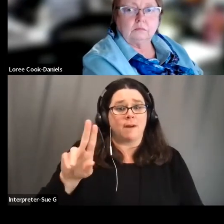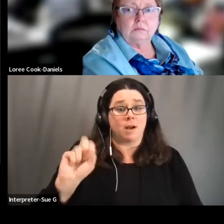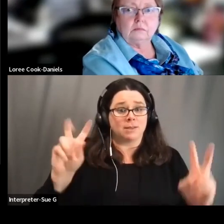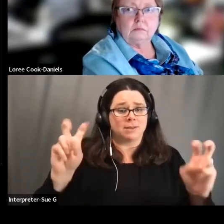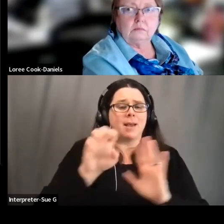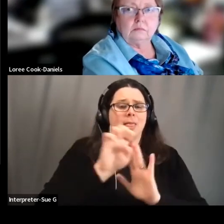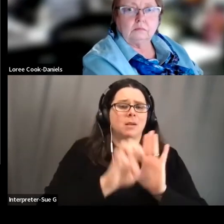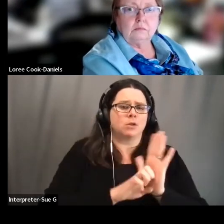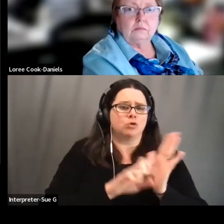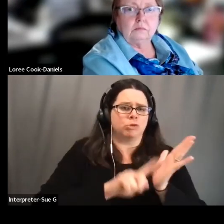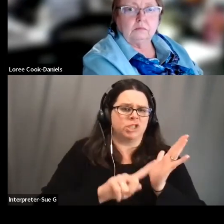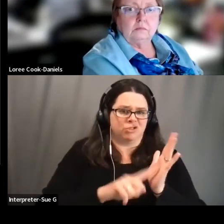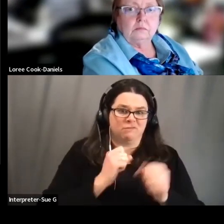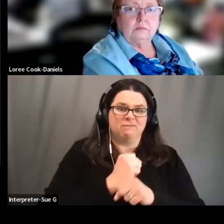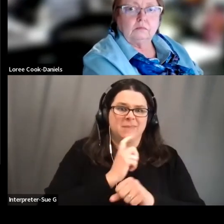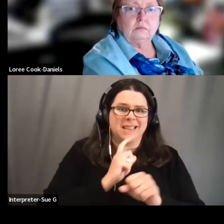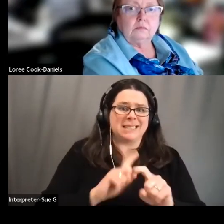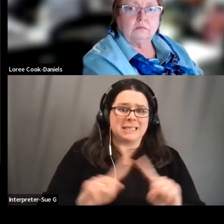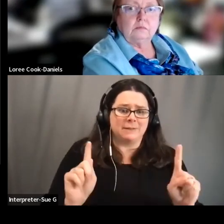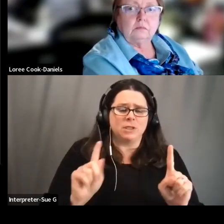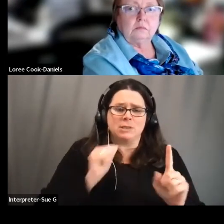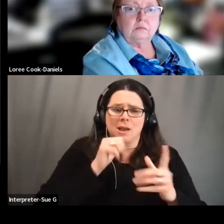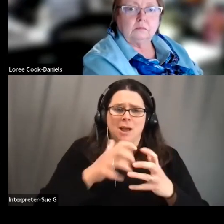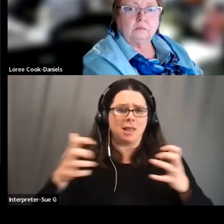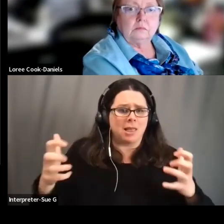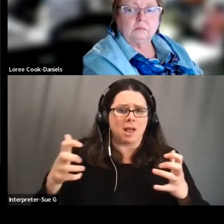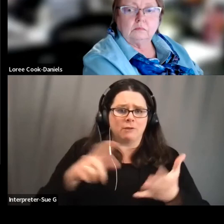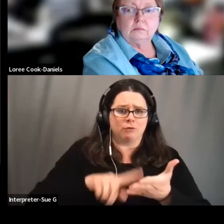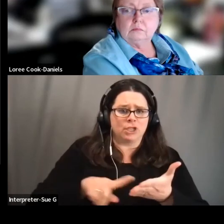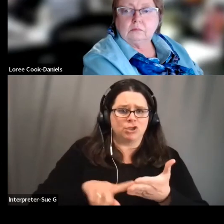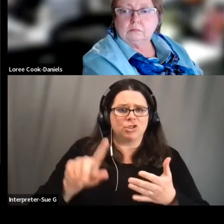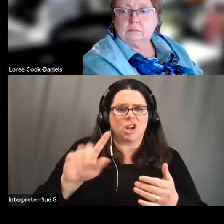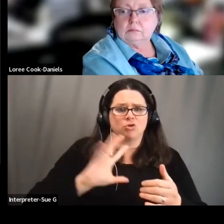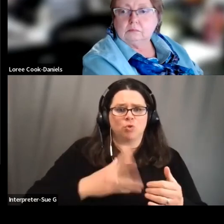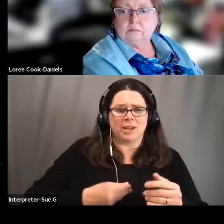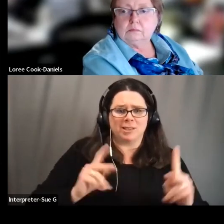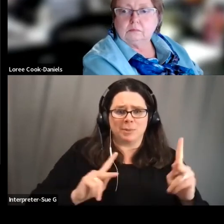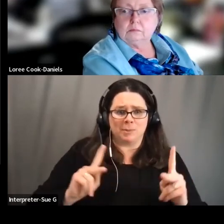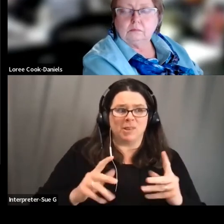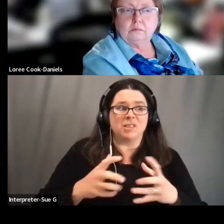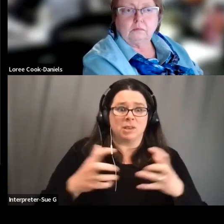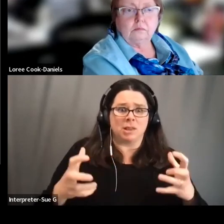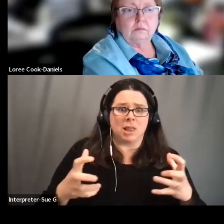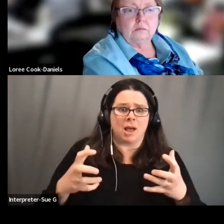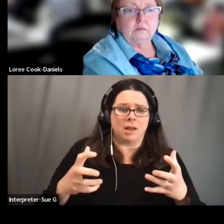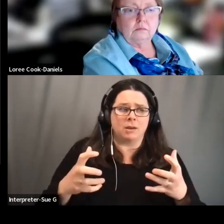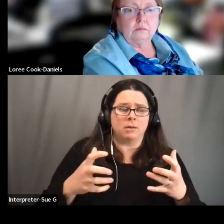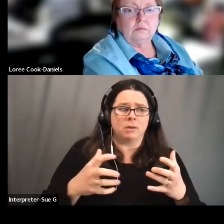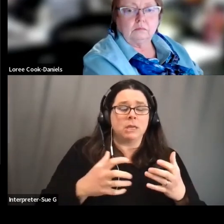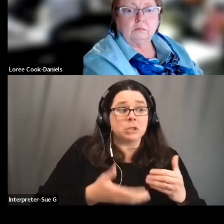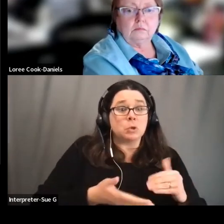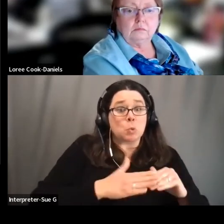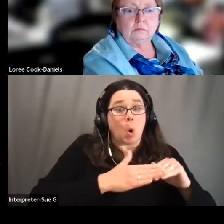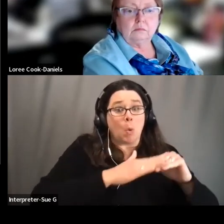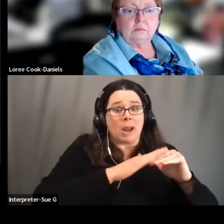and there's not a lot of research on trans folks. There's a growing body of it but it's really good if people feel comfortable